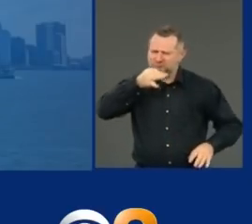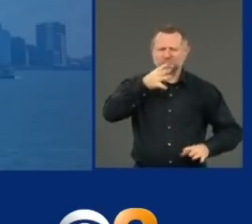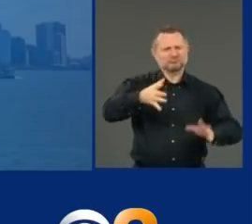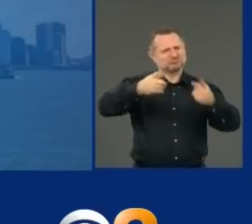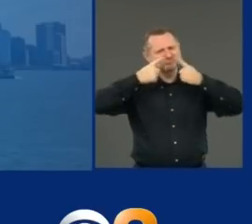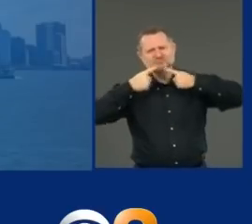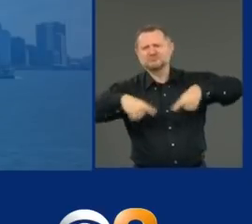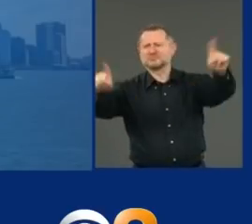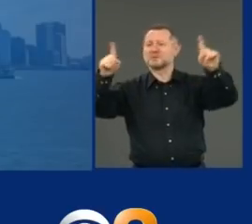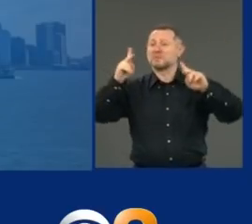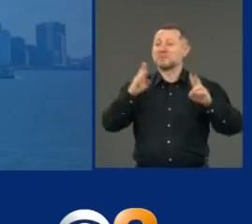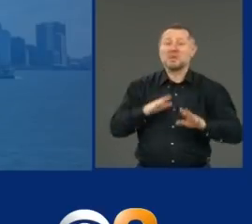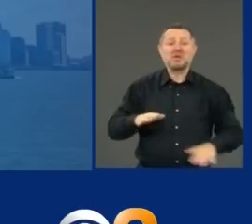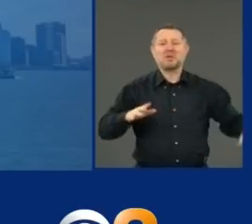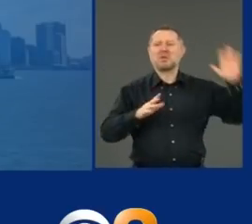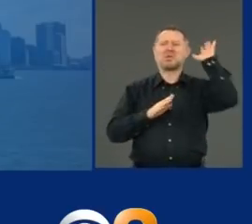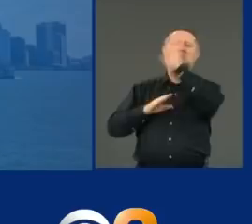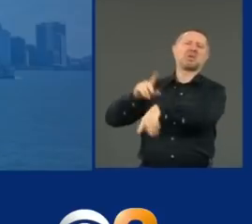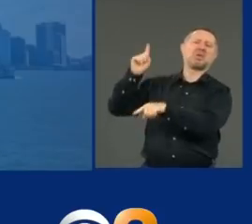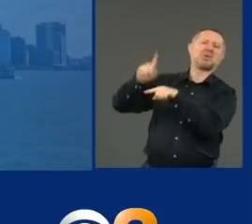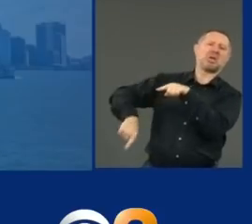ENERGY AND THE NEW YORK MOJO.